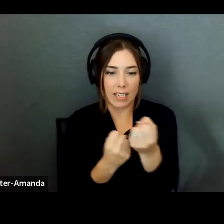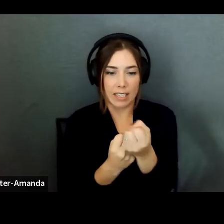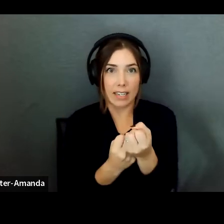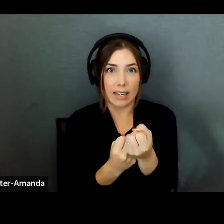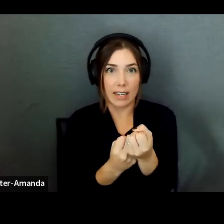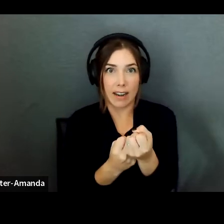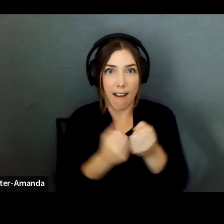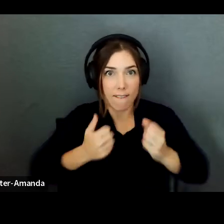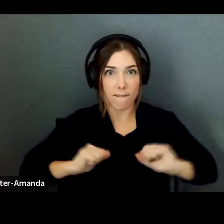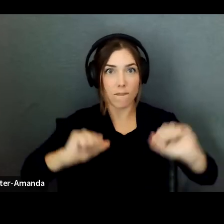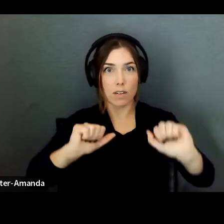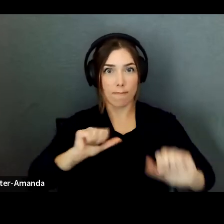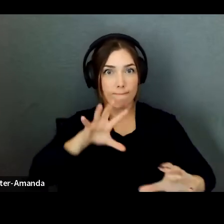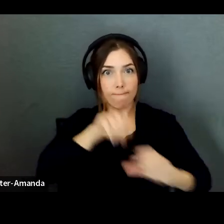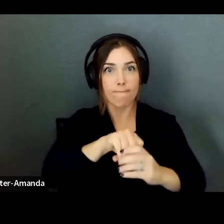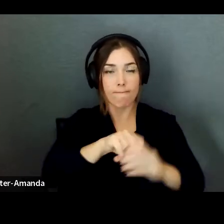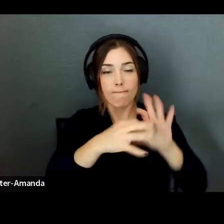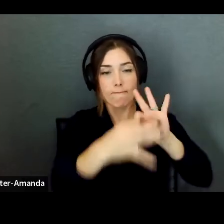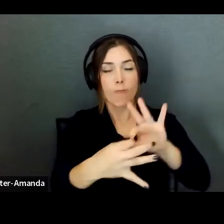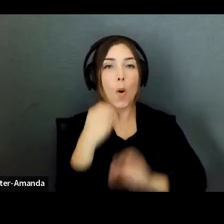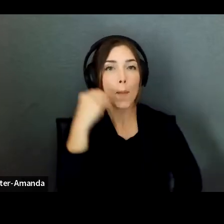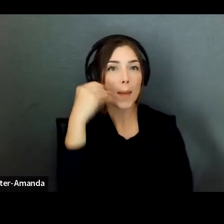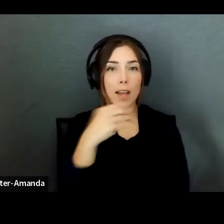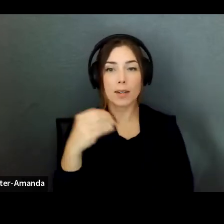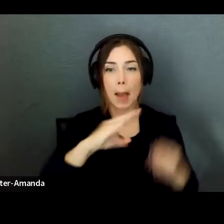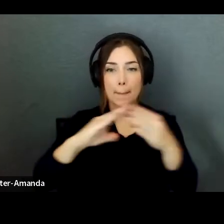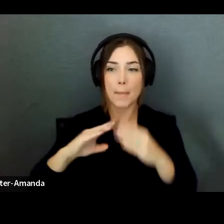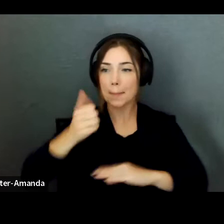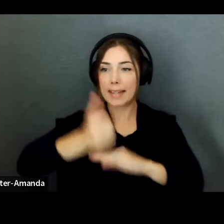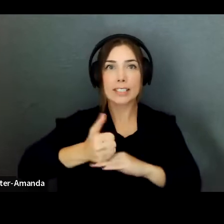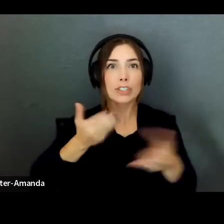to home and community based services or just community living in general.